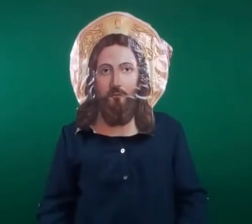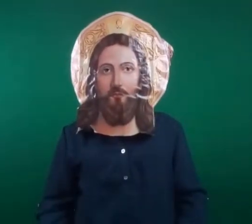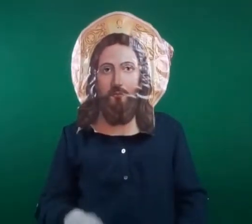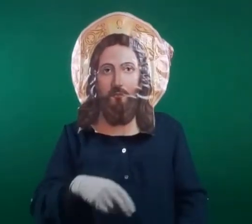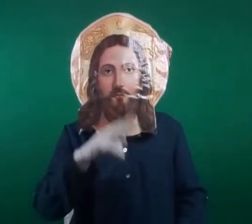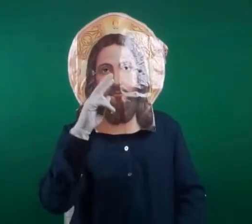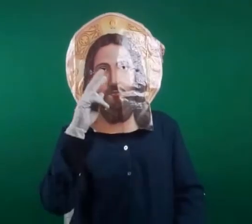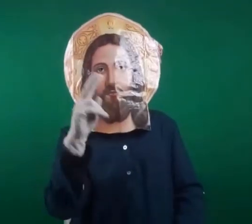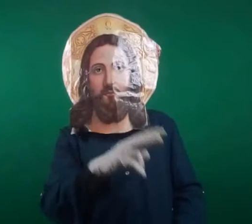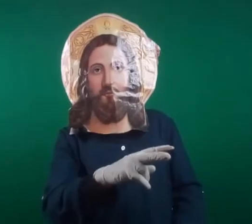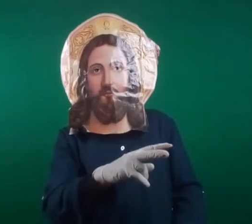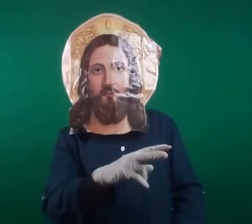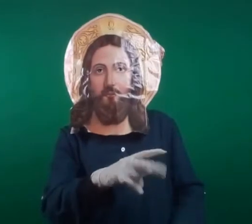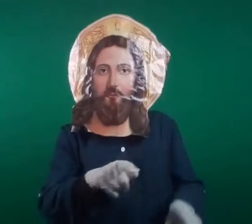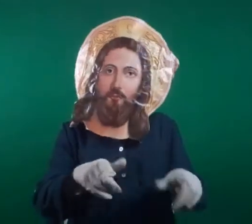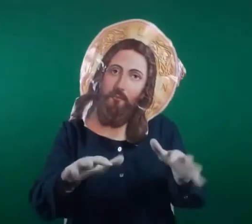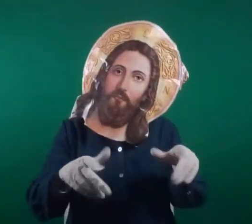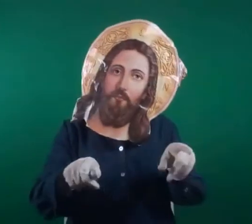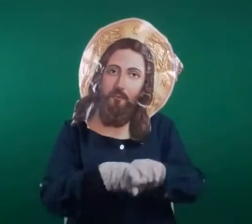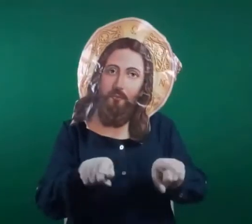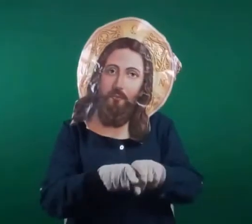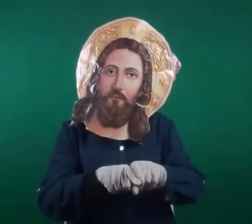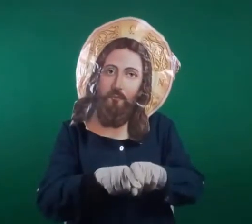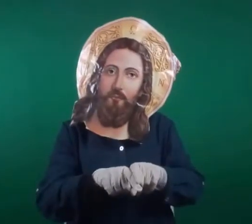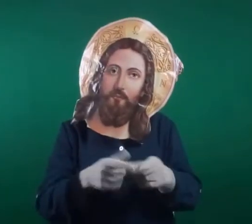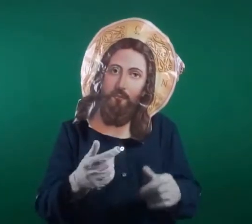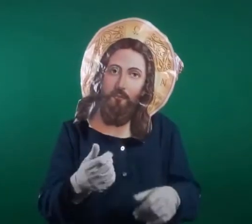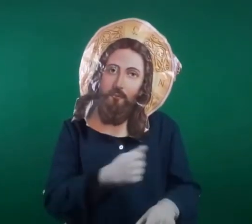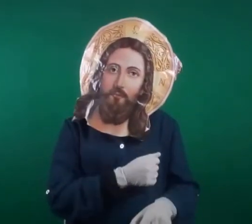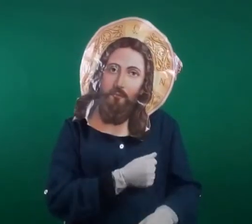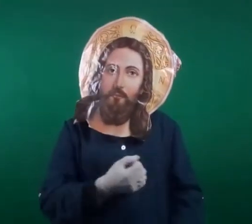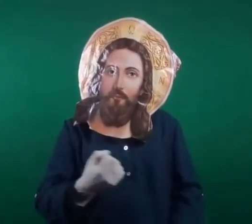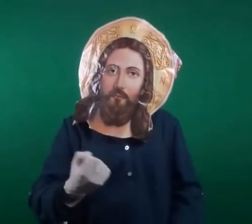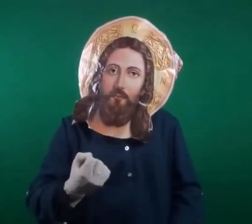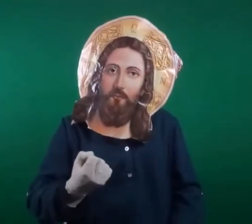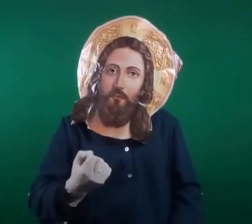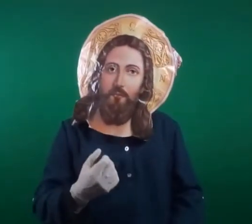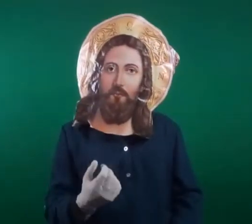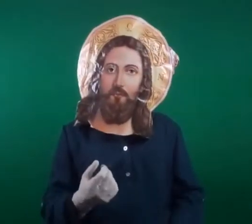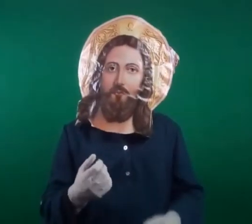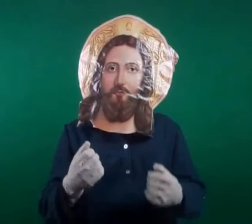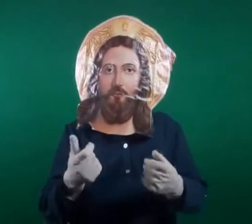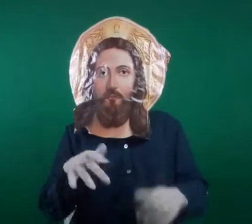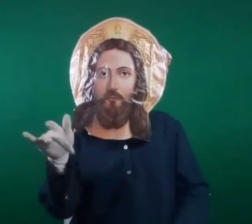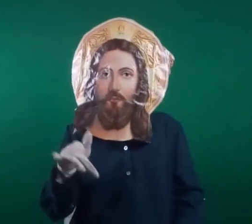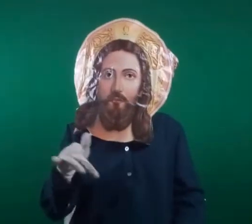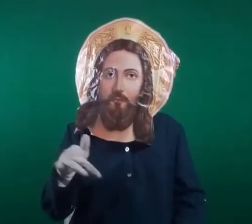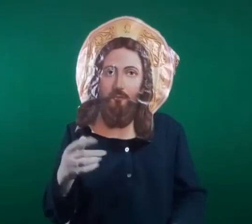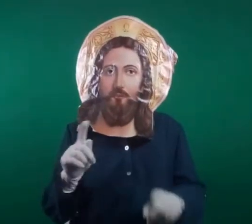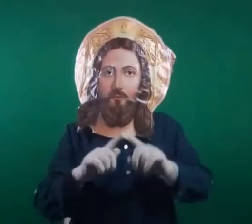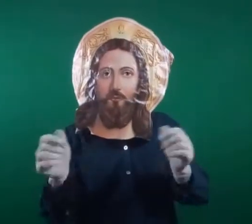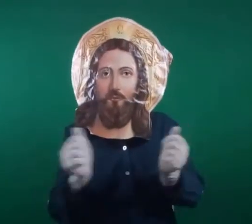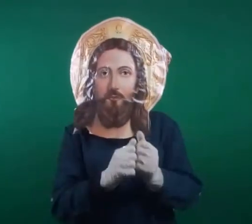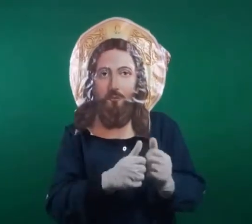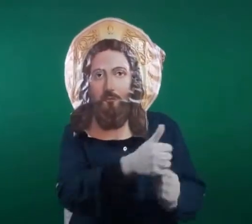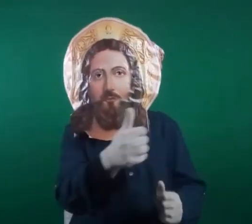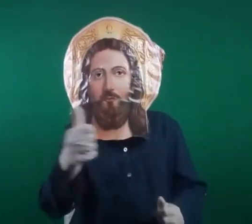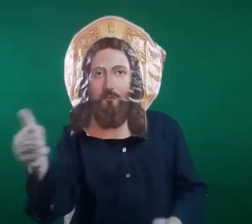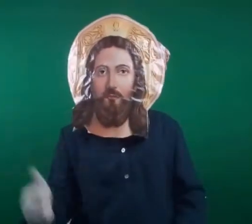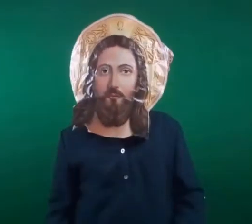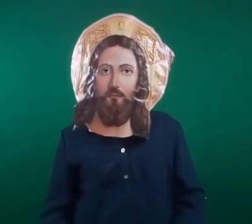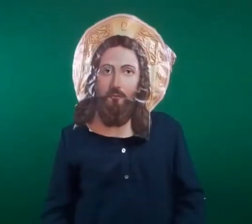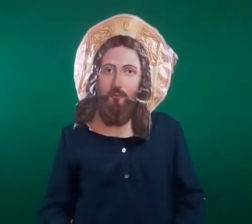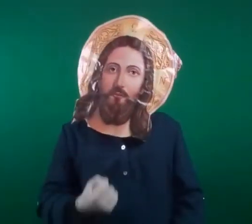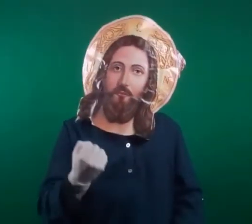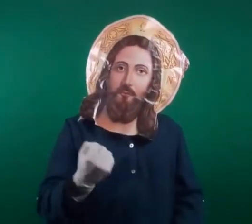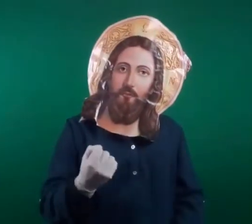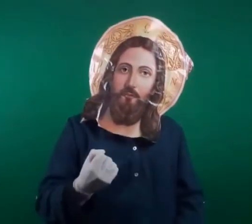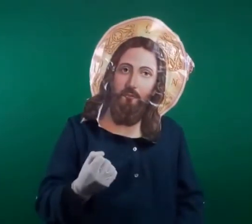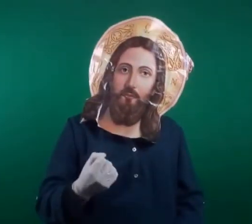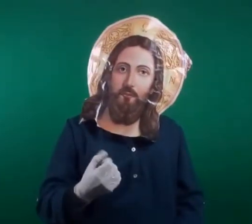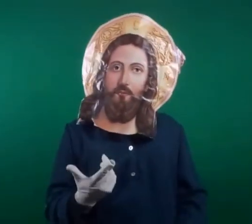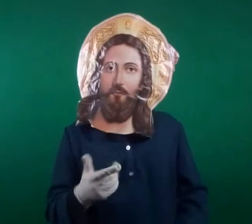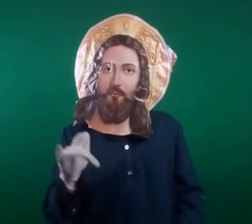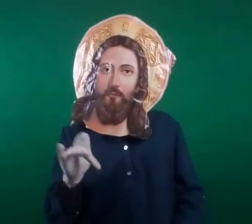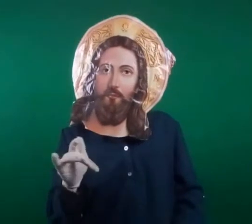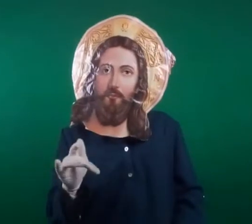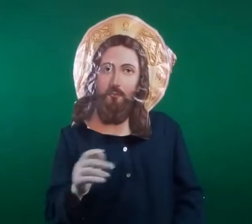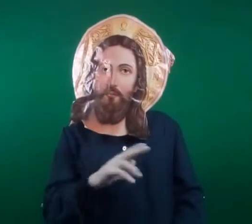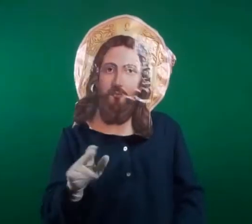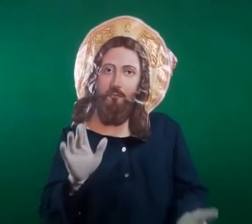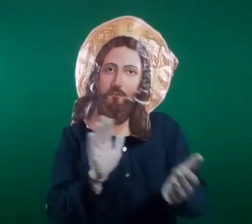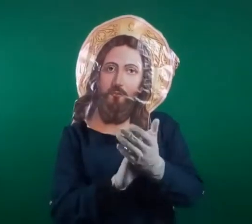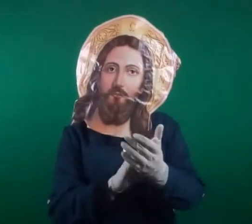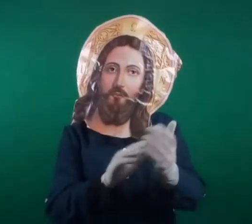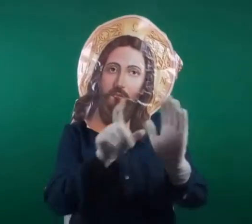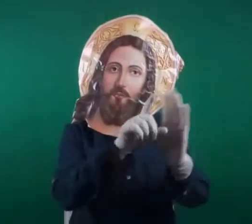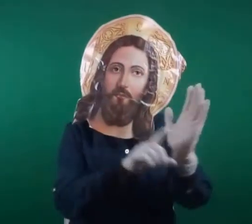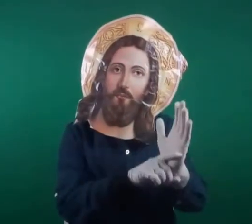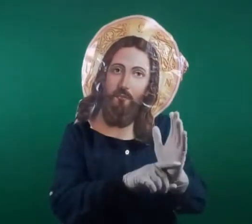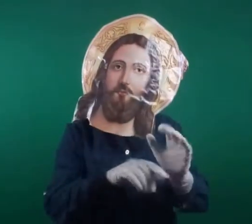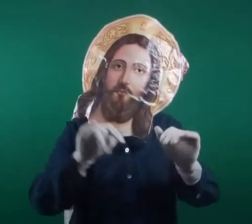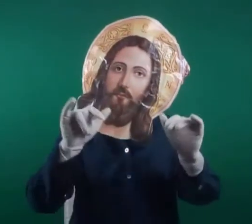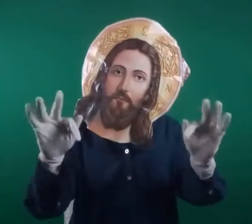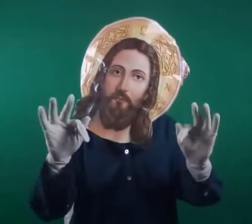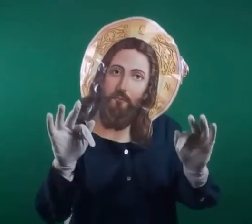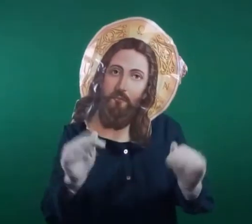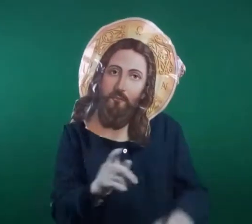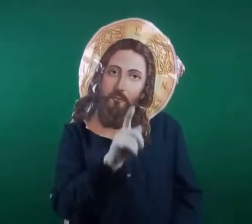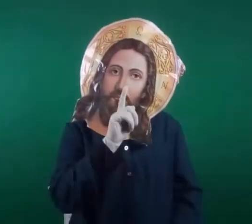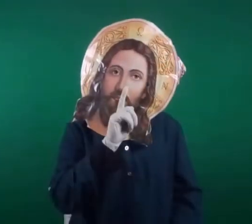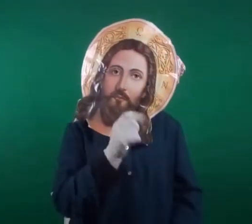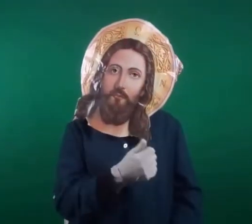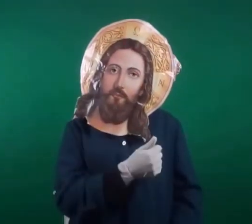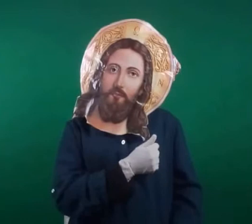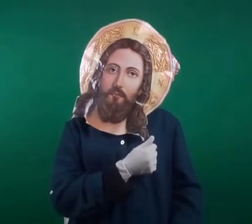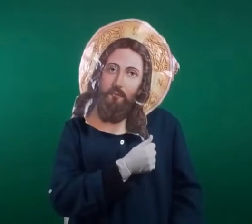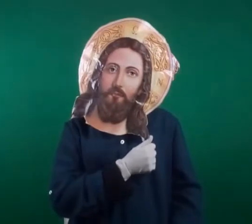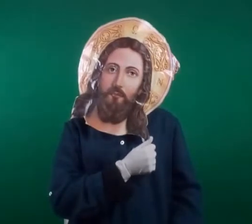it can be seen as akin to masturbation but with others. Masturbation is also technically not against the law if it is done in private